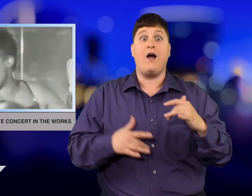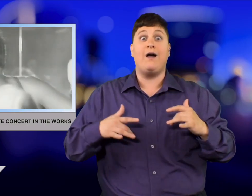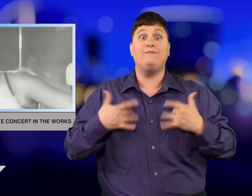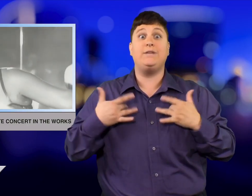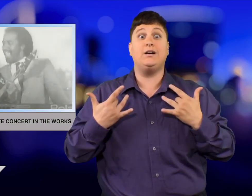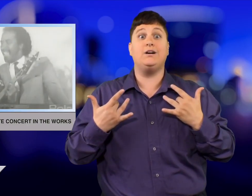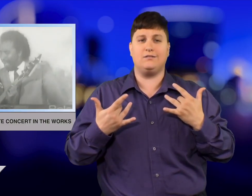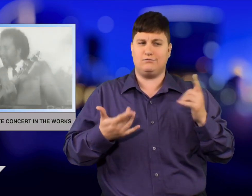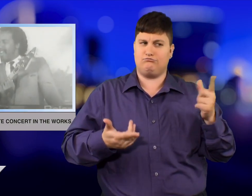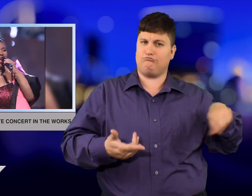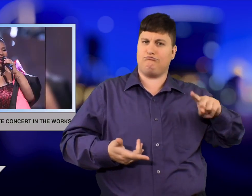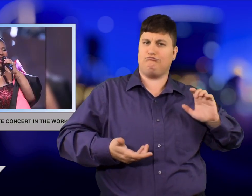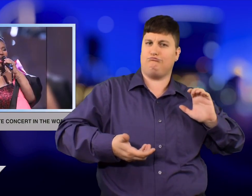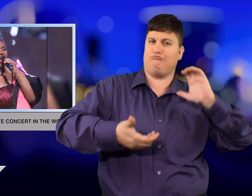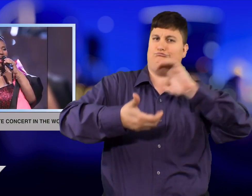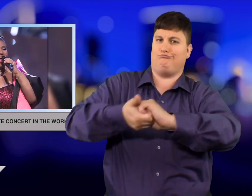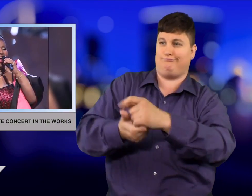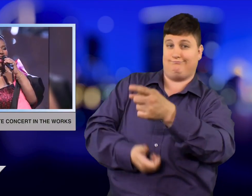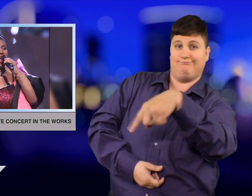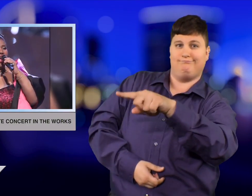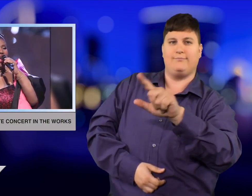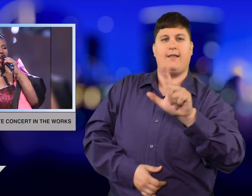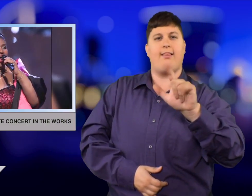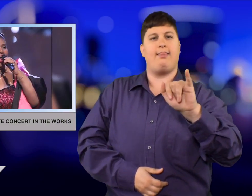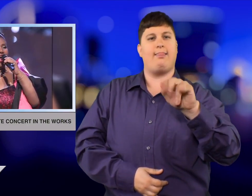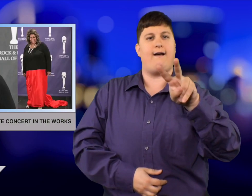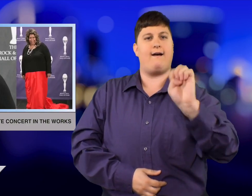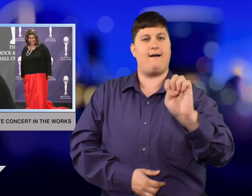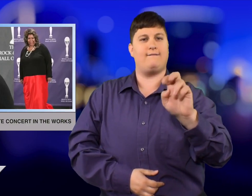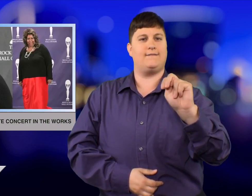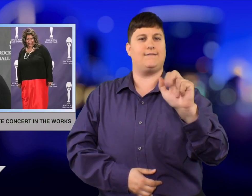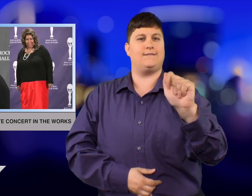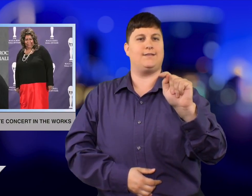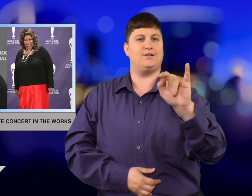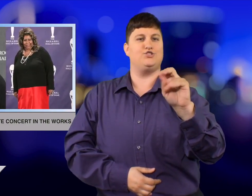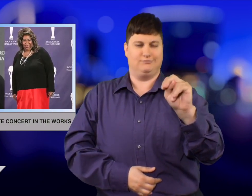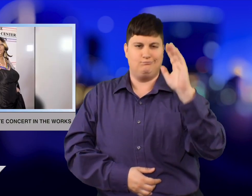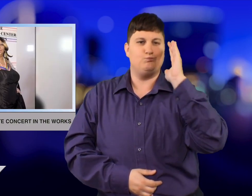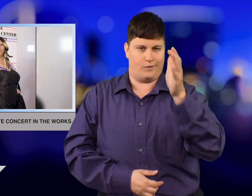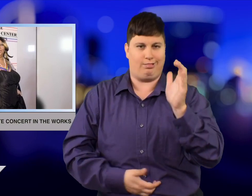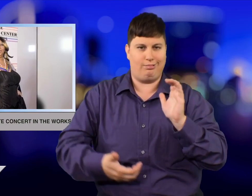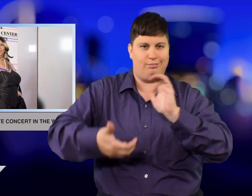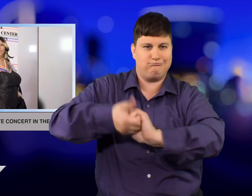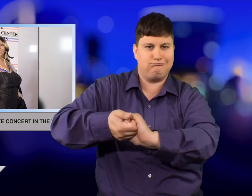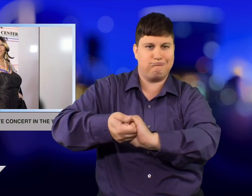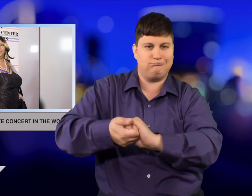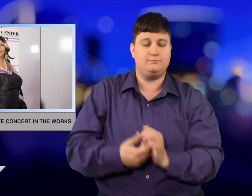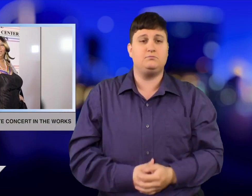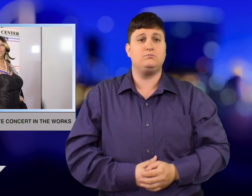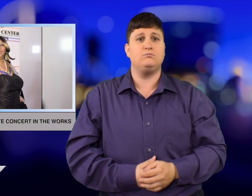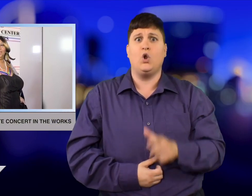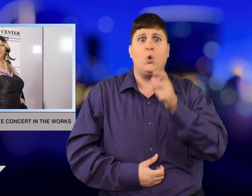The event will be produced in partnership with "Live Nation."